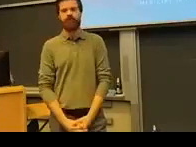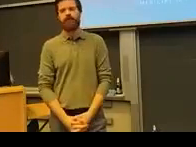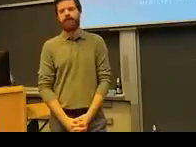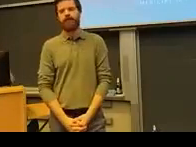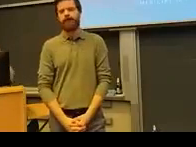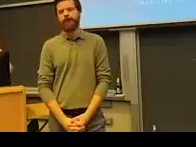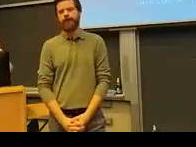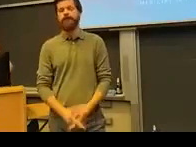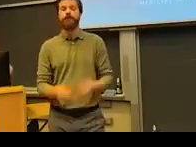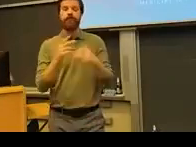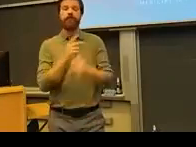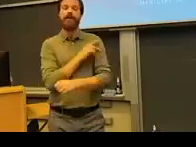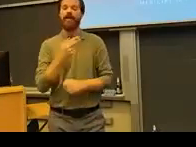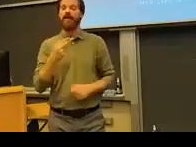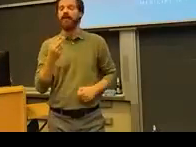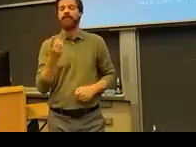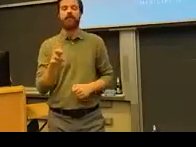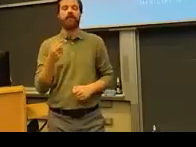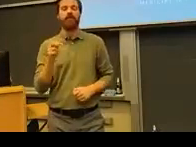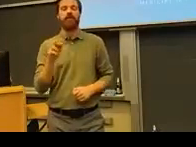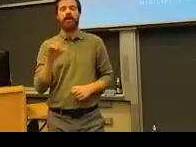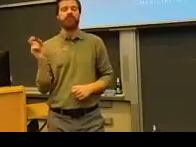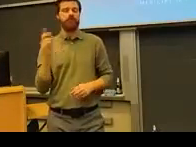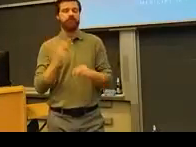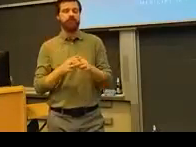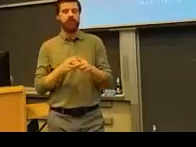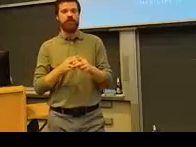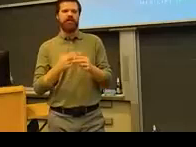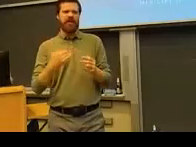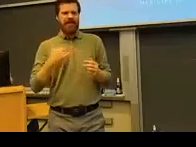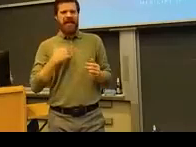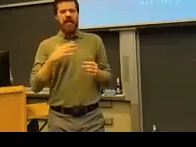of these patients like Dr Harris mentioned um really have a extreme mistrust of the medical